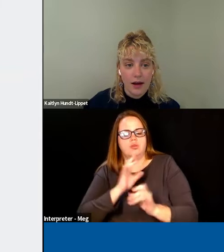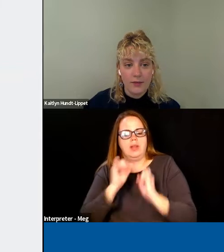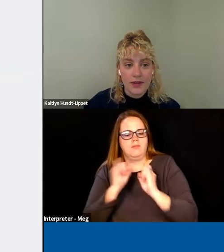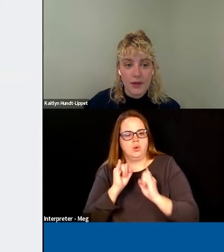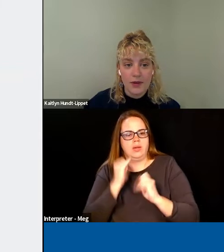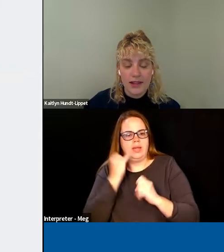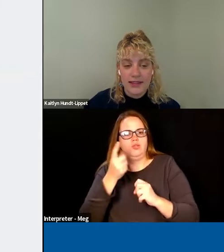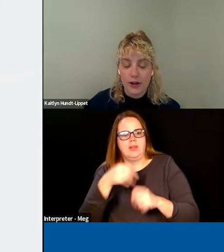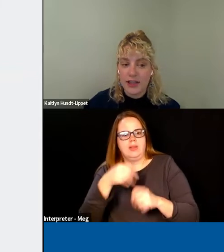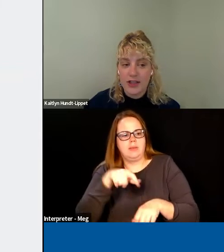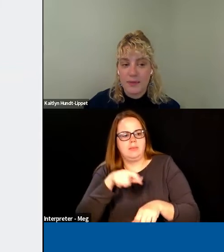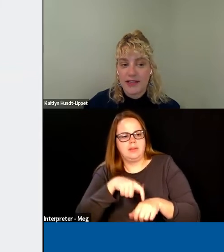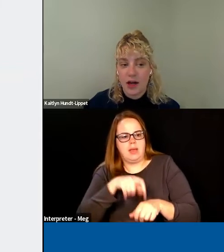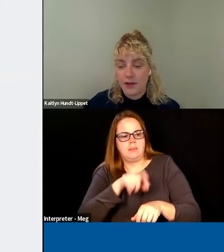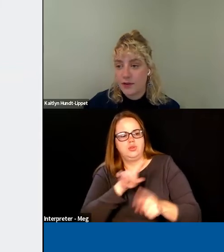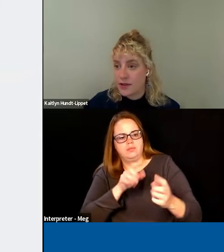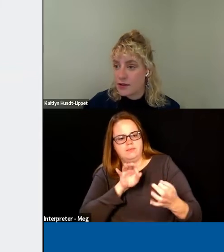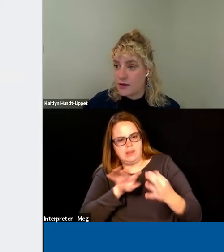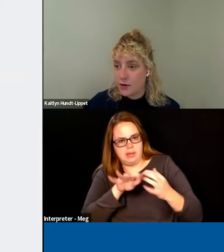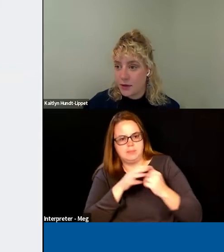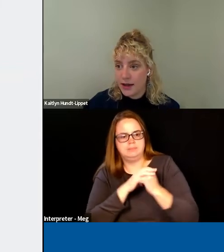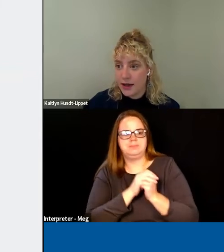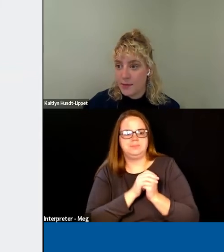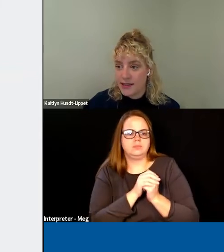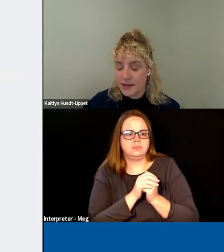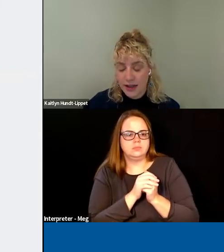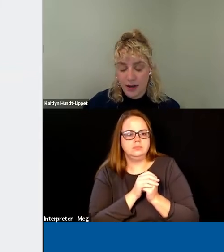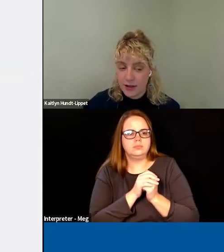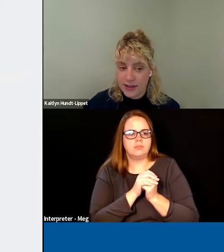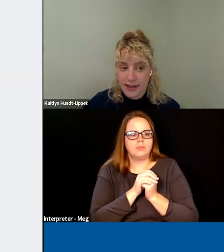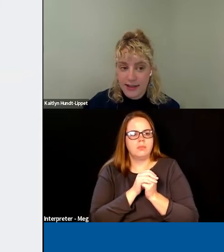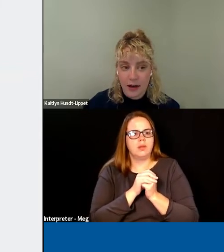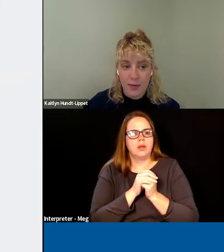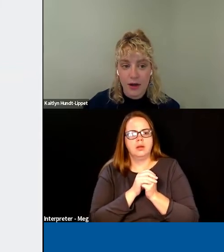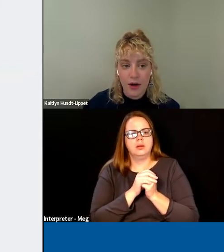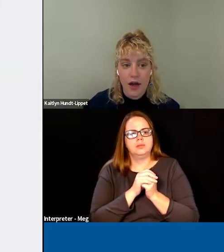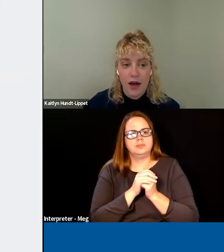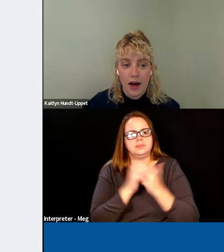So, considerations based off of those three assistive technologies that I talked about.